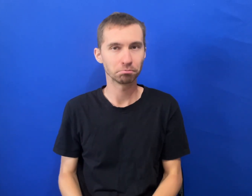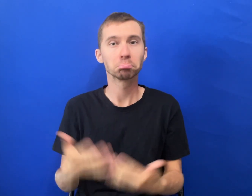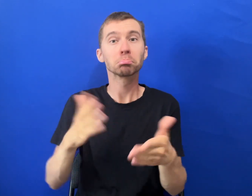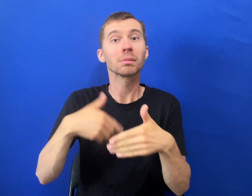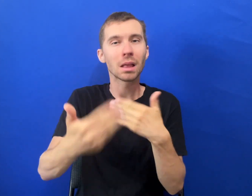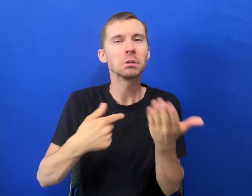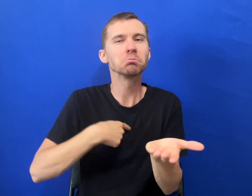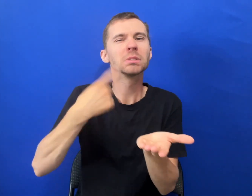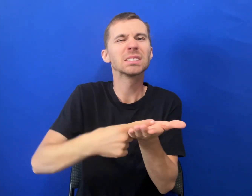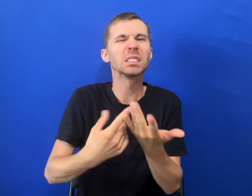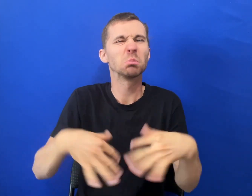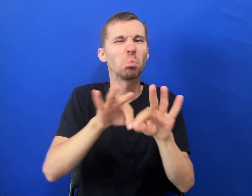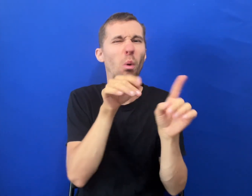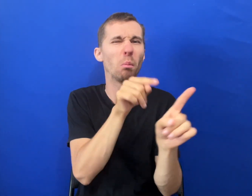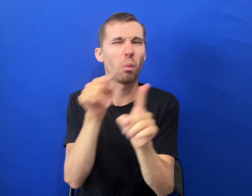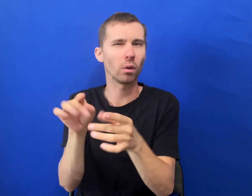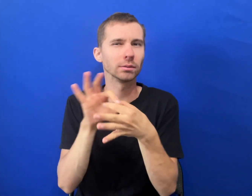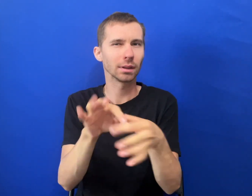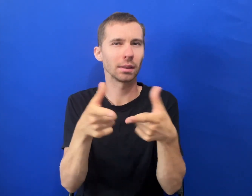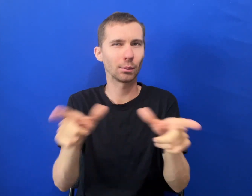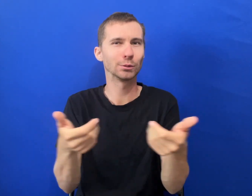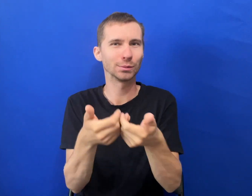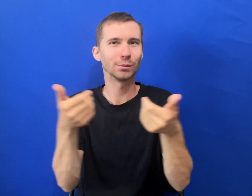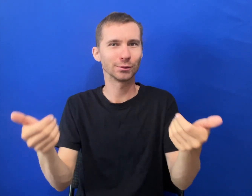Next, I'm going to discuss important points related to language separation.